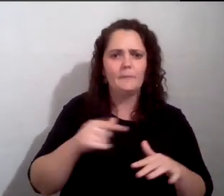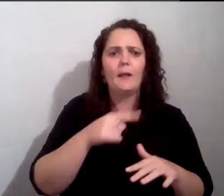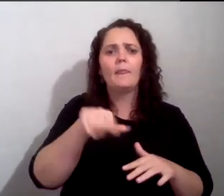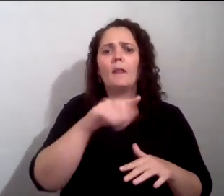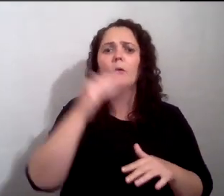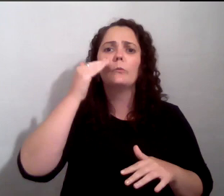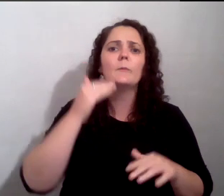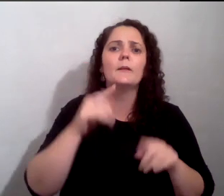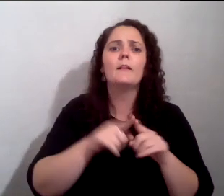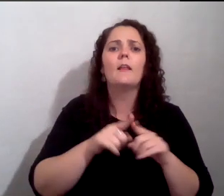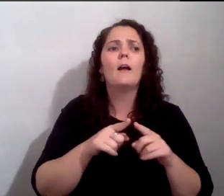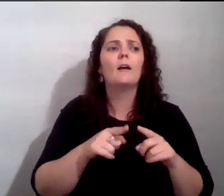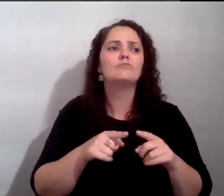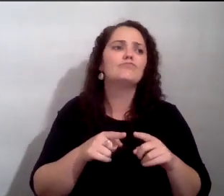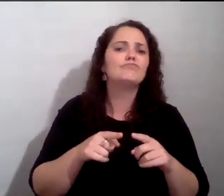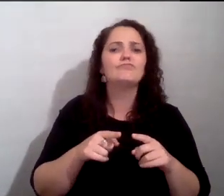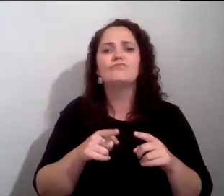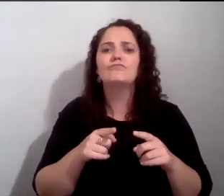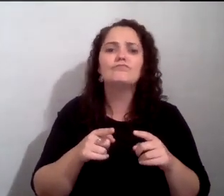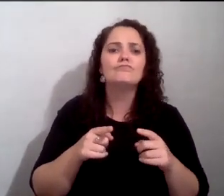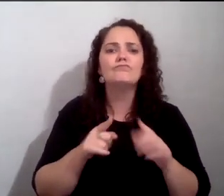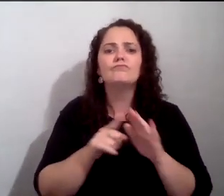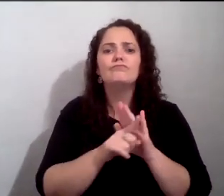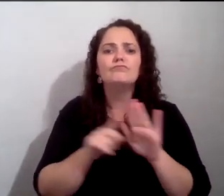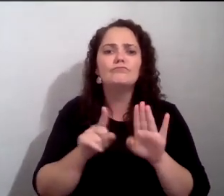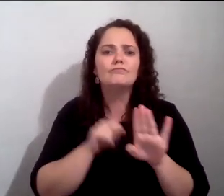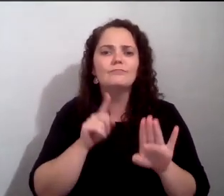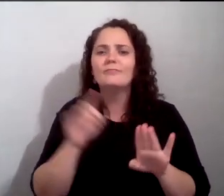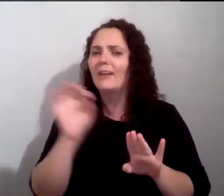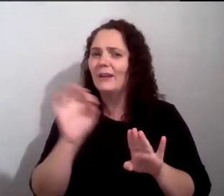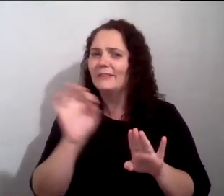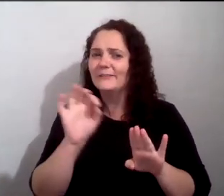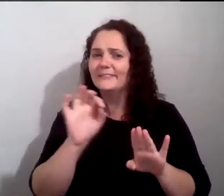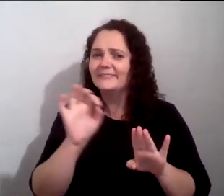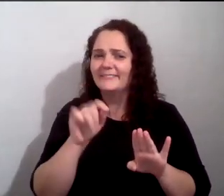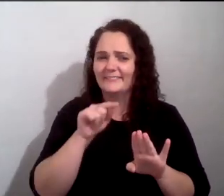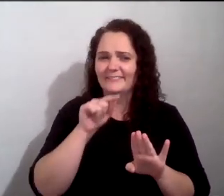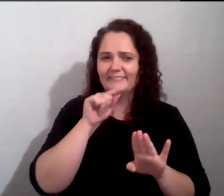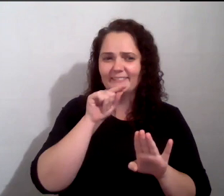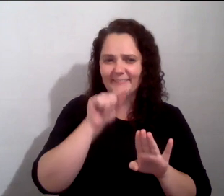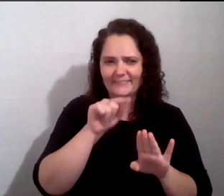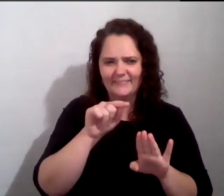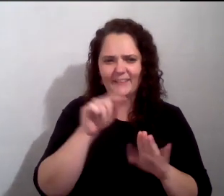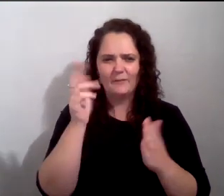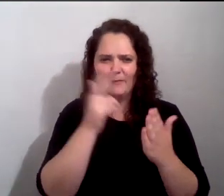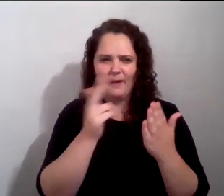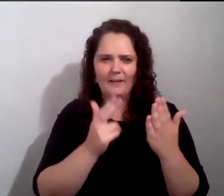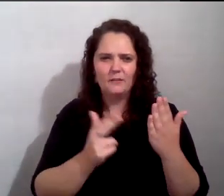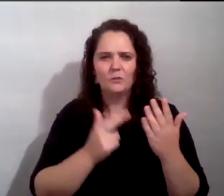they're also being painted in the context of creative labour